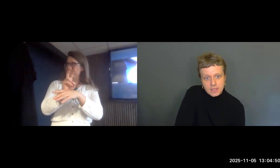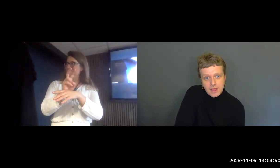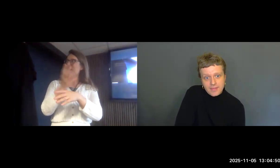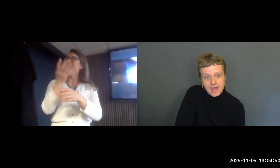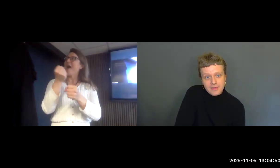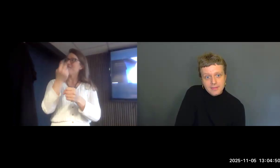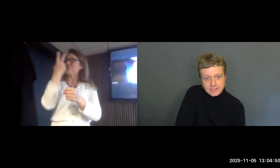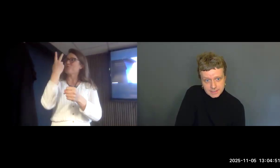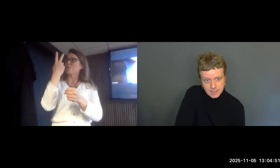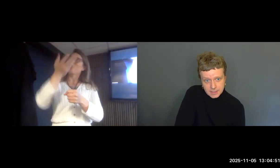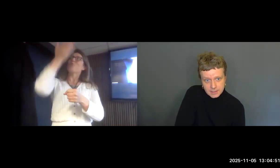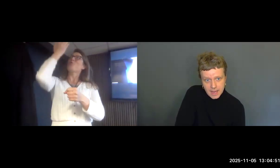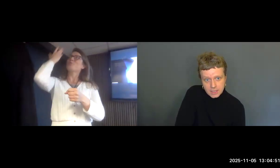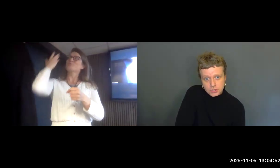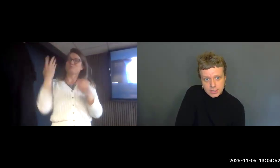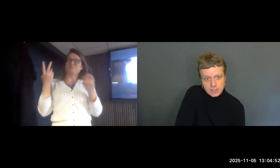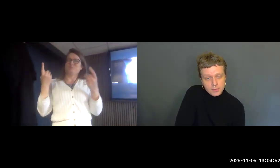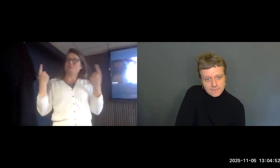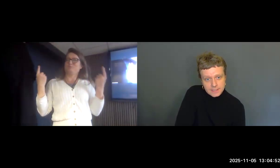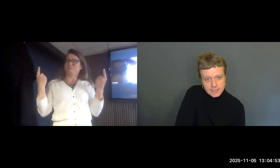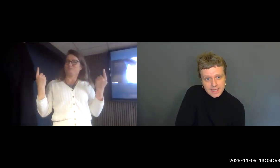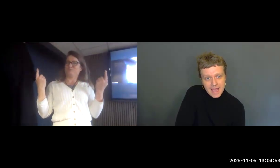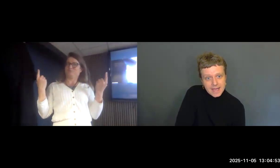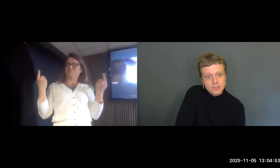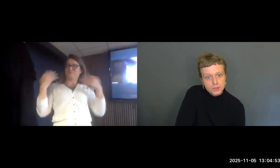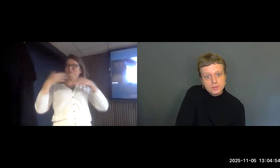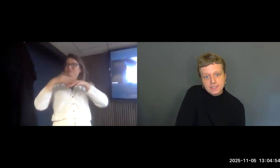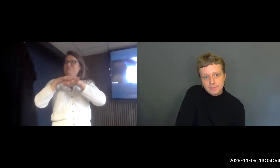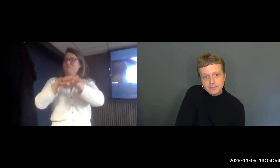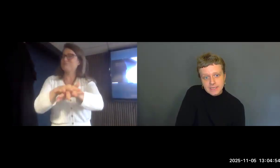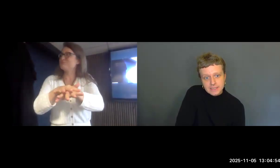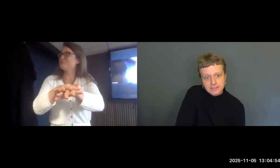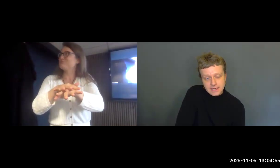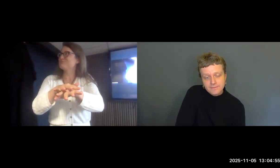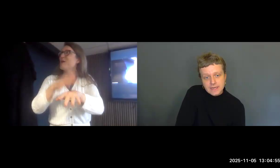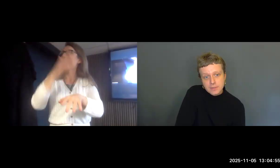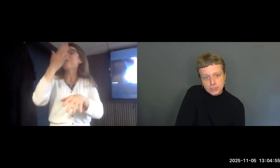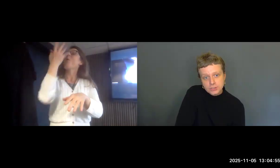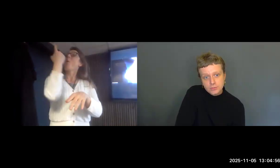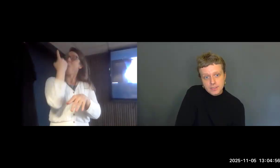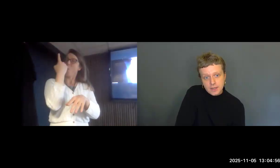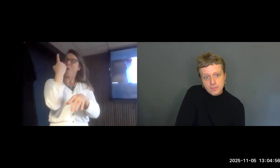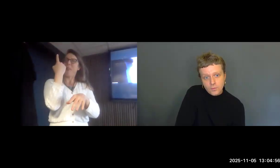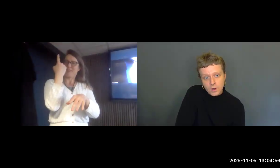that this sign actually previously had two separate meanings that have then merged to become one